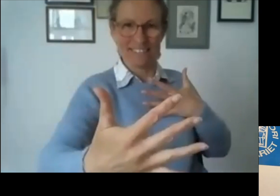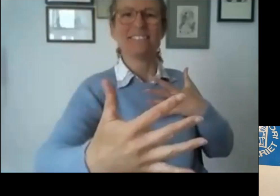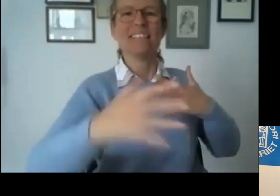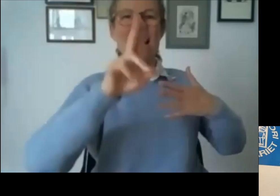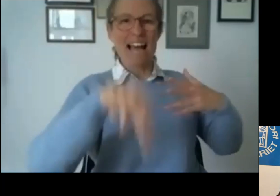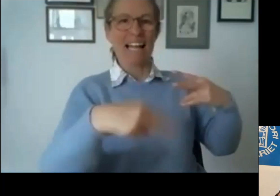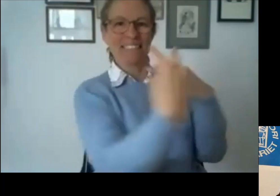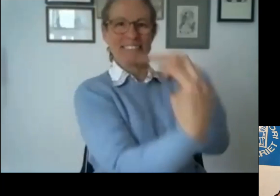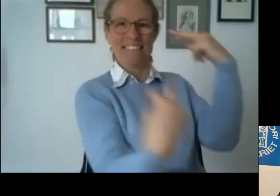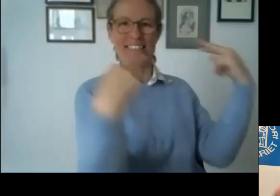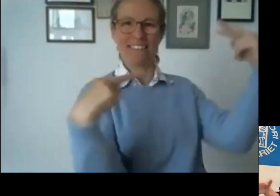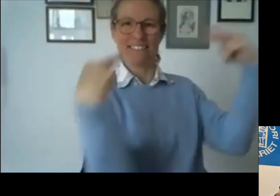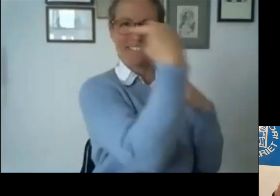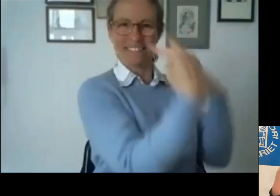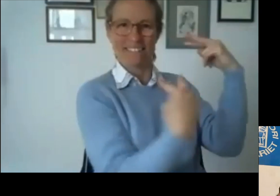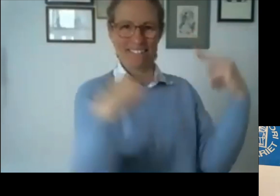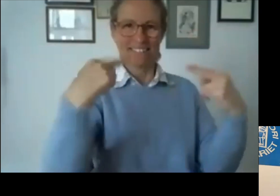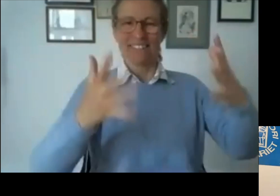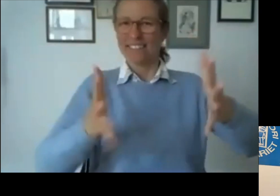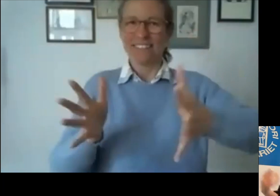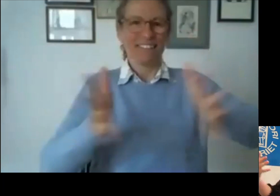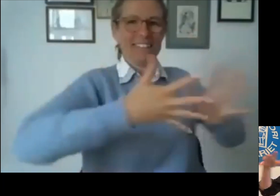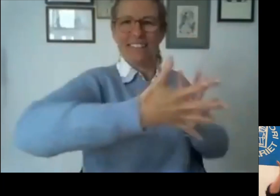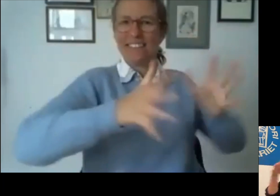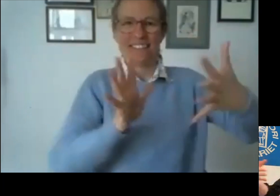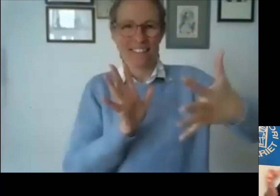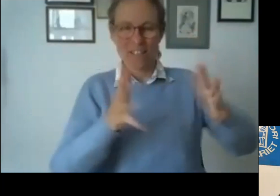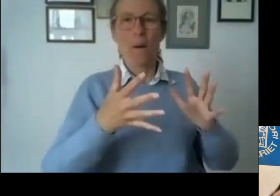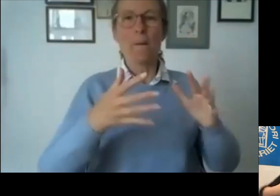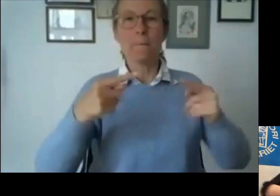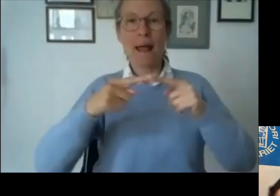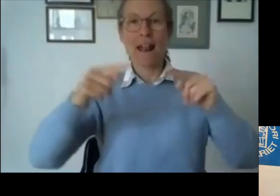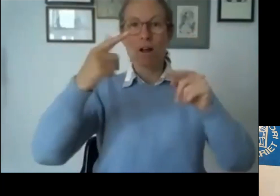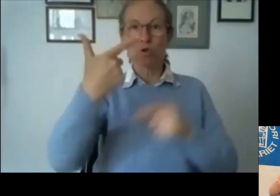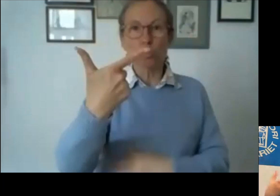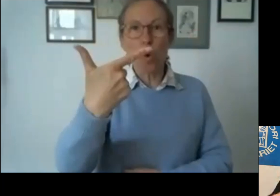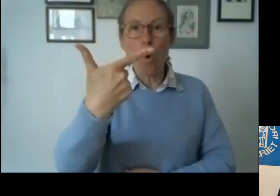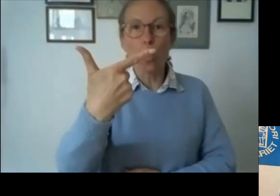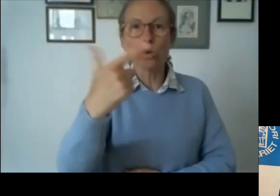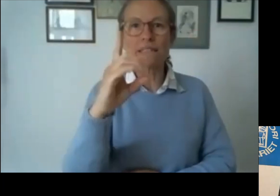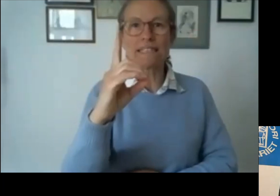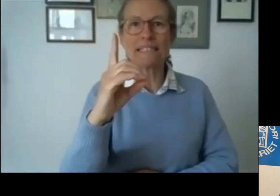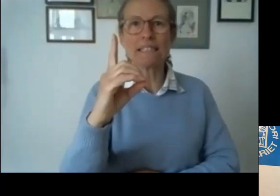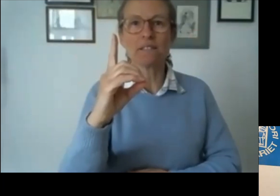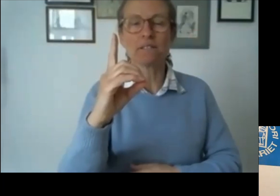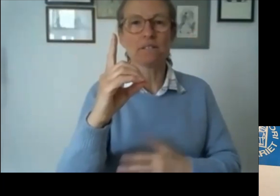you have like depth and width and height and you can you can kind of move your sign space space about